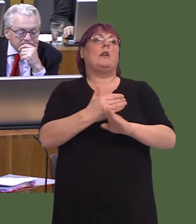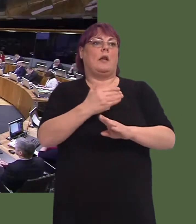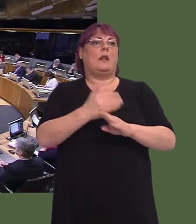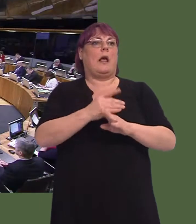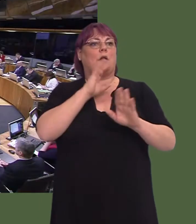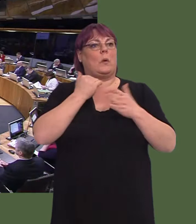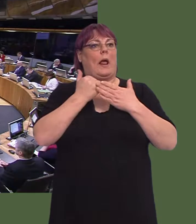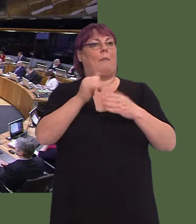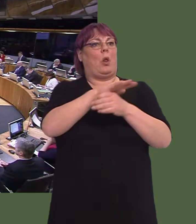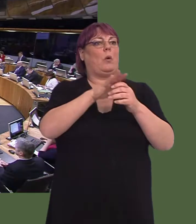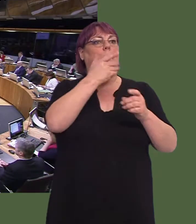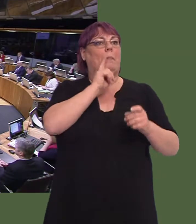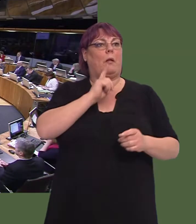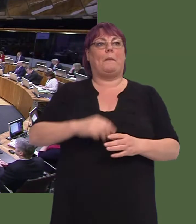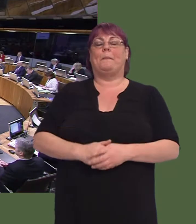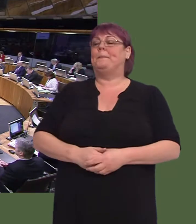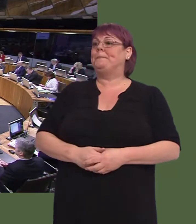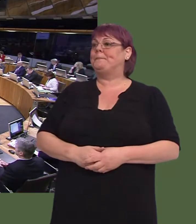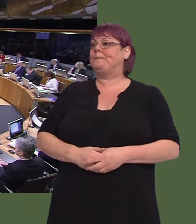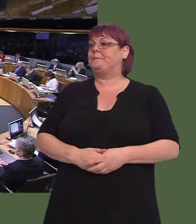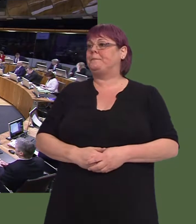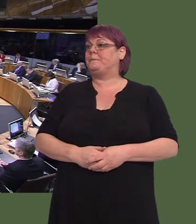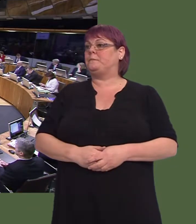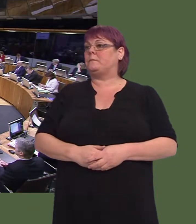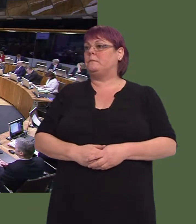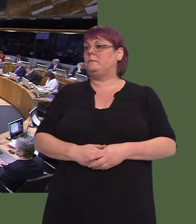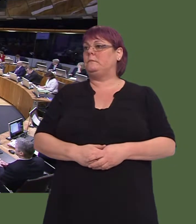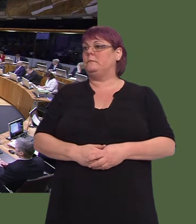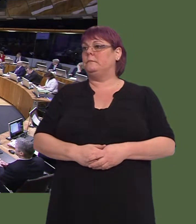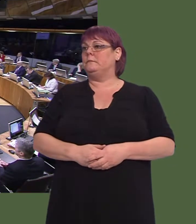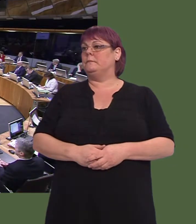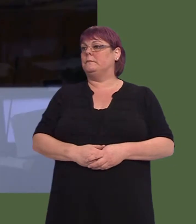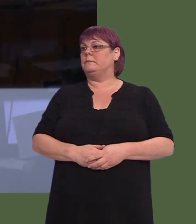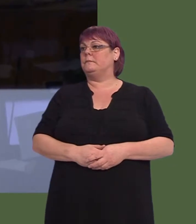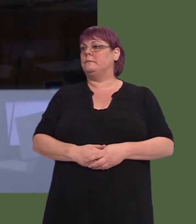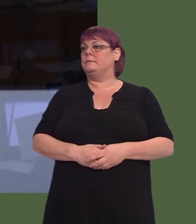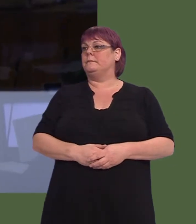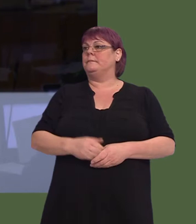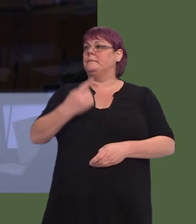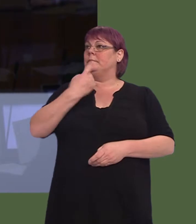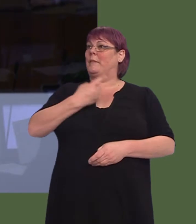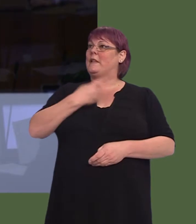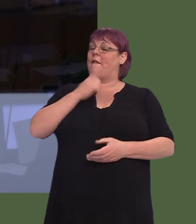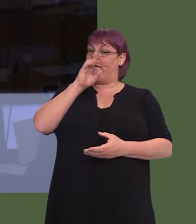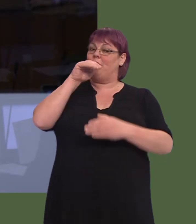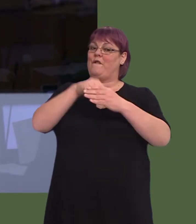Nick Ramsay AM: I've also been involved in the CAMRA sphere over the years, First Minister,